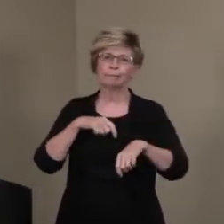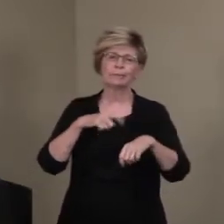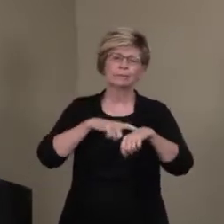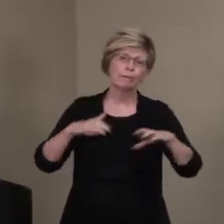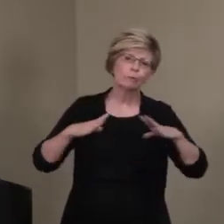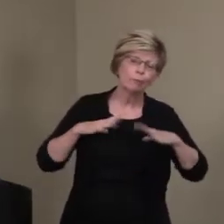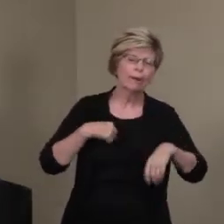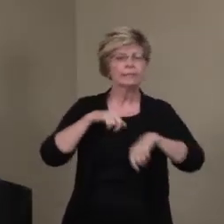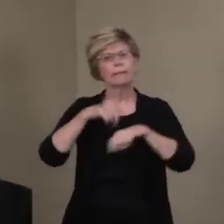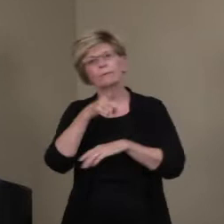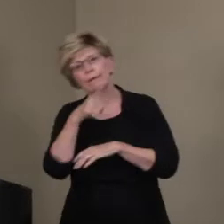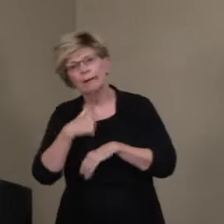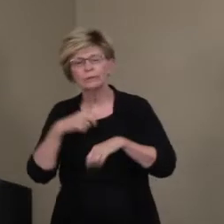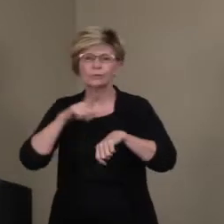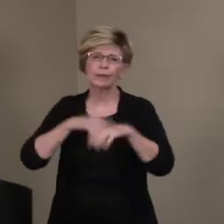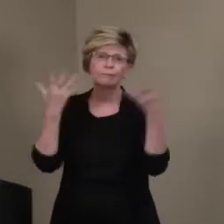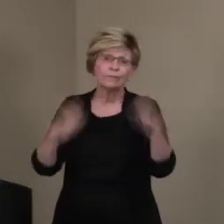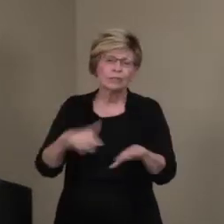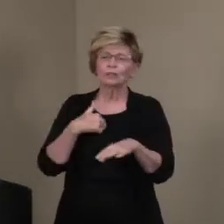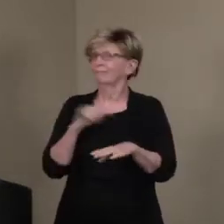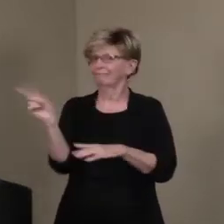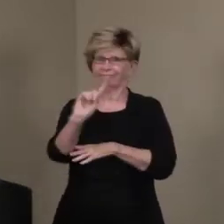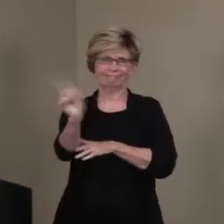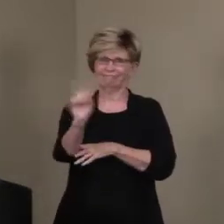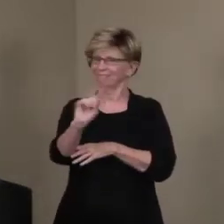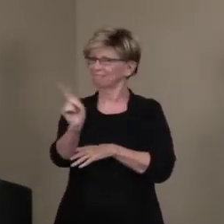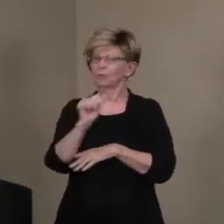must arrive to work on time that they they must attend early or go to lunch